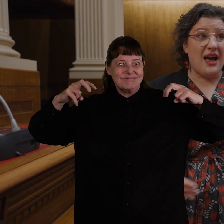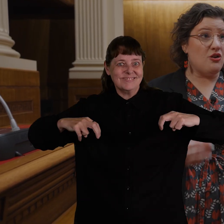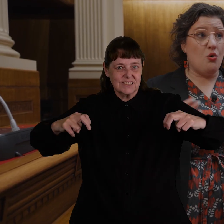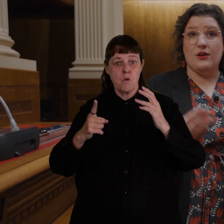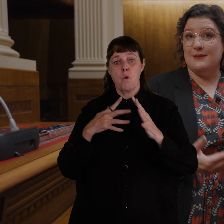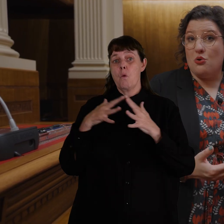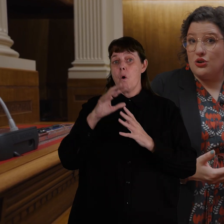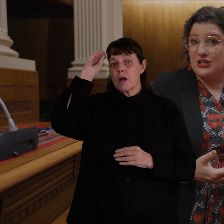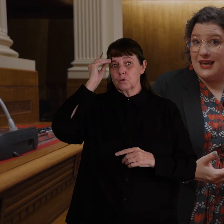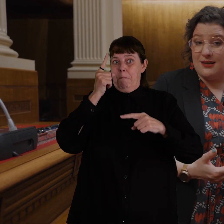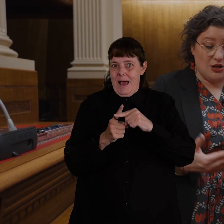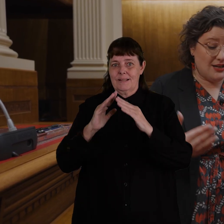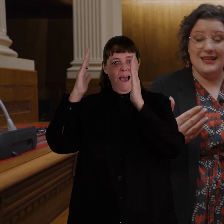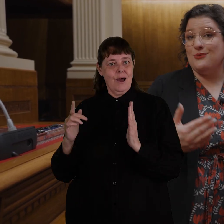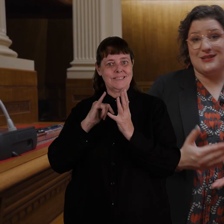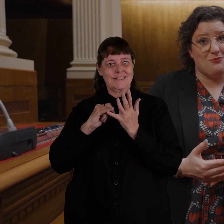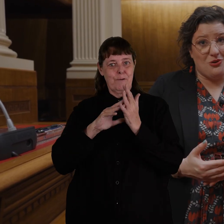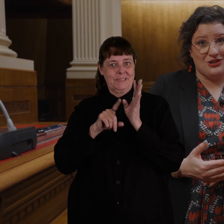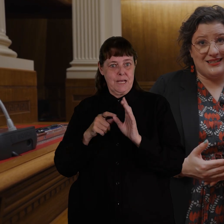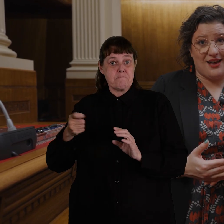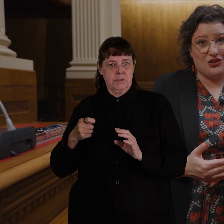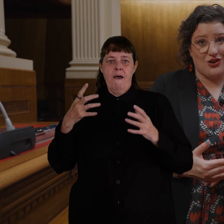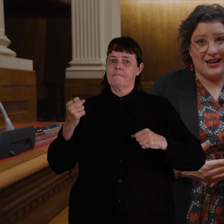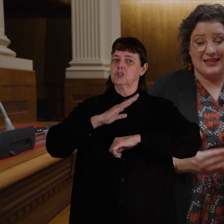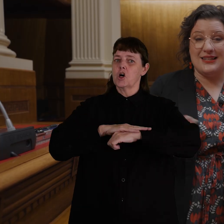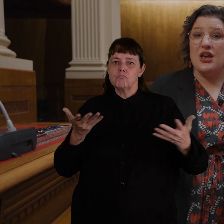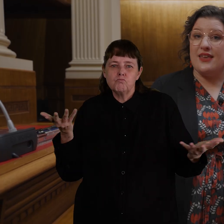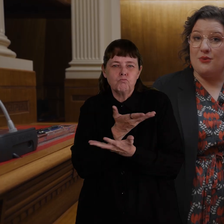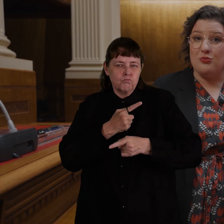about what's important to their communities, what's important to South Australians. They